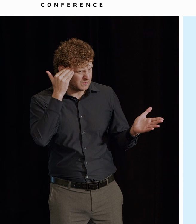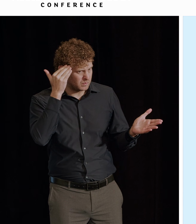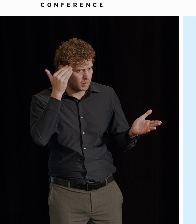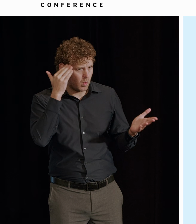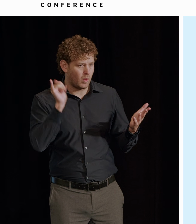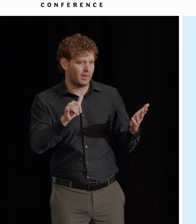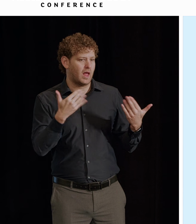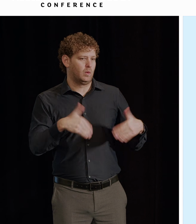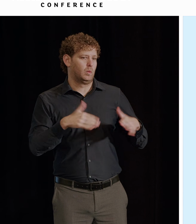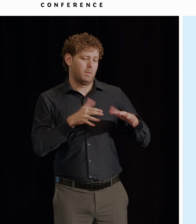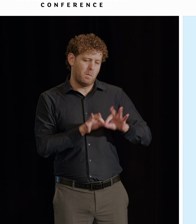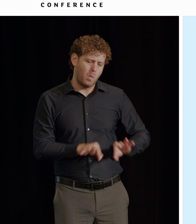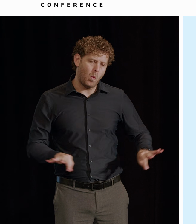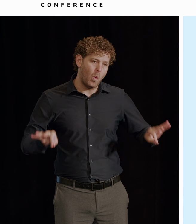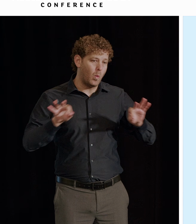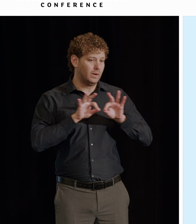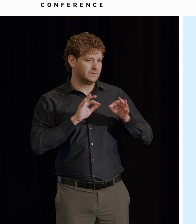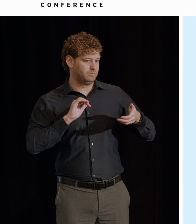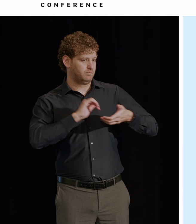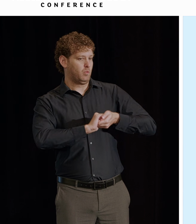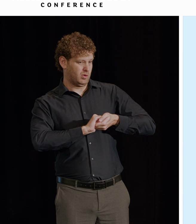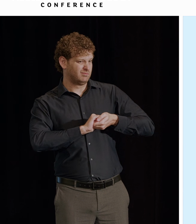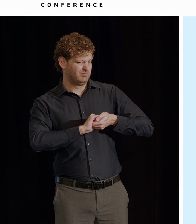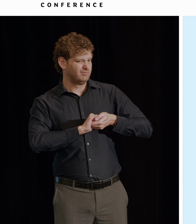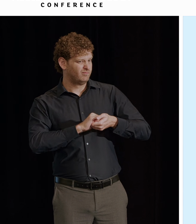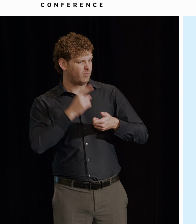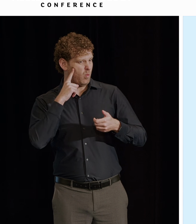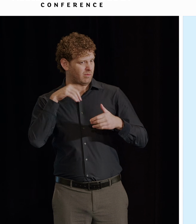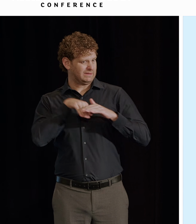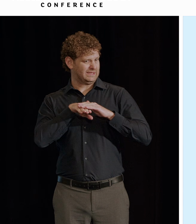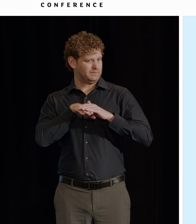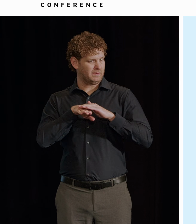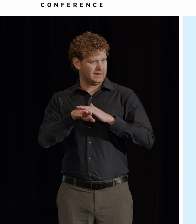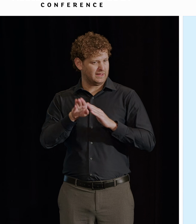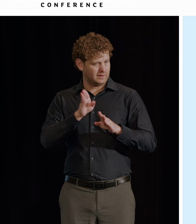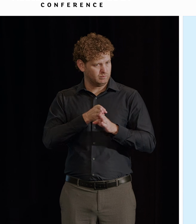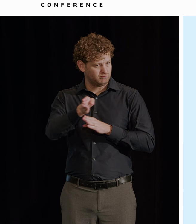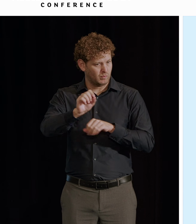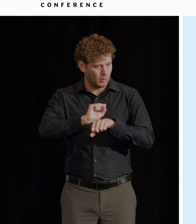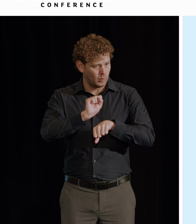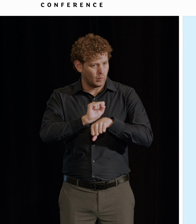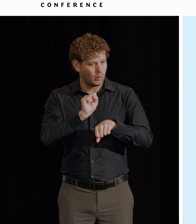When we first announced them on the Med.AI glasses, it was a breakthrough hit. For the first